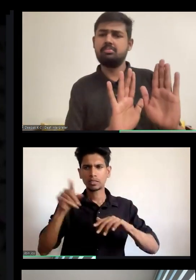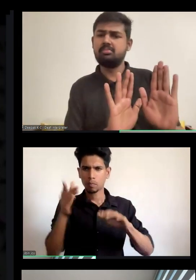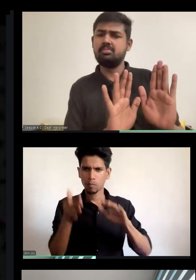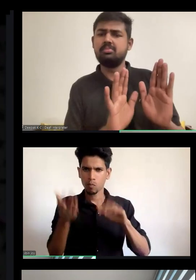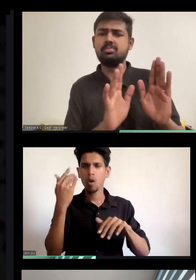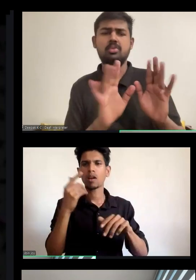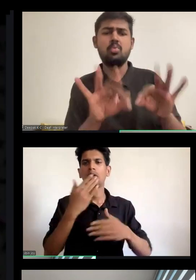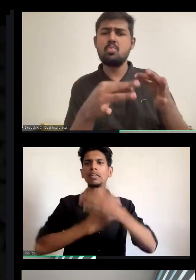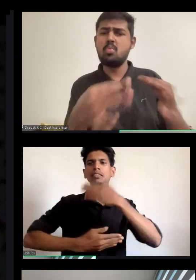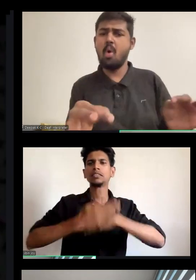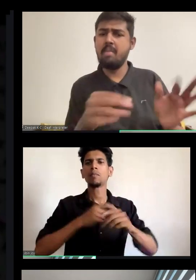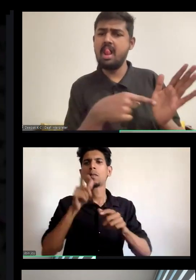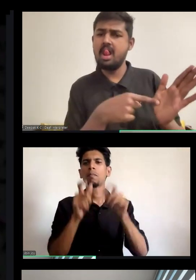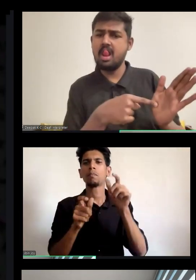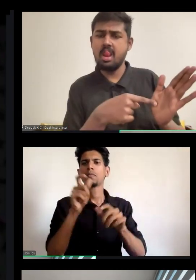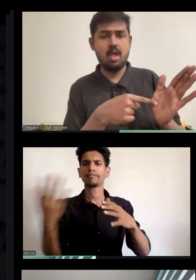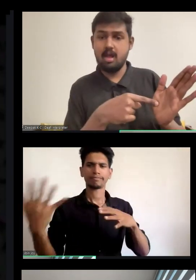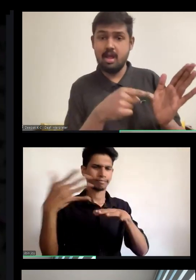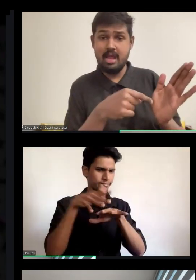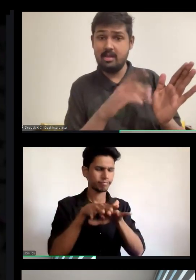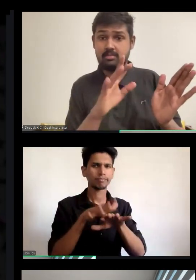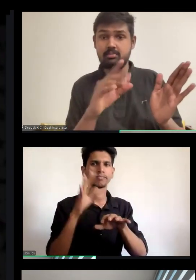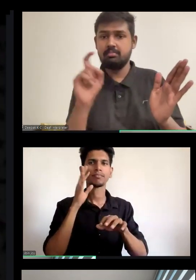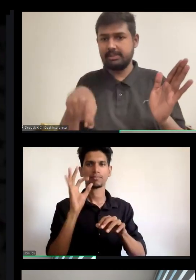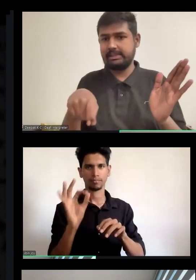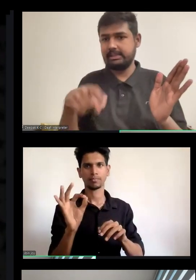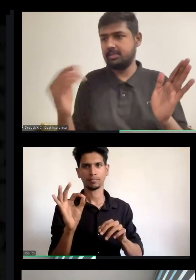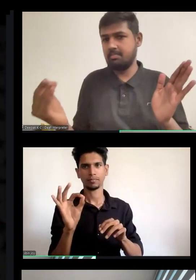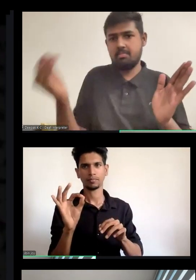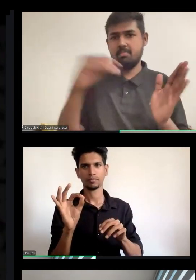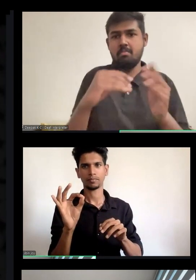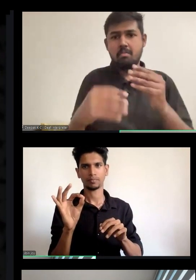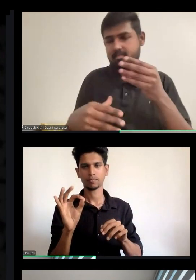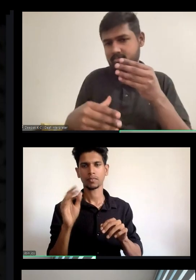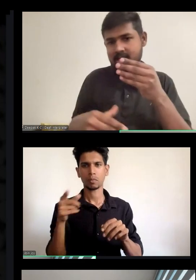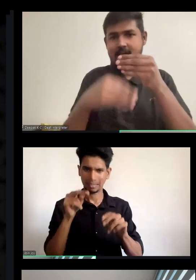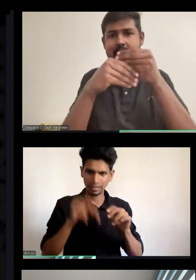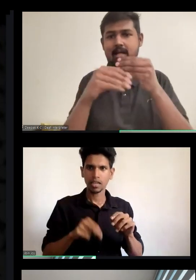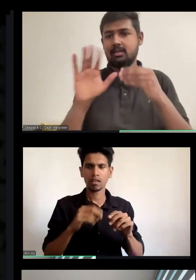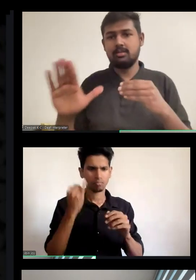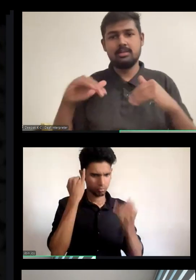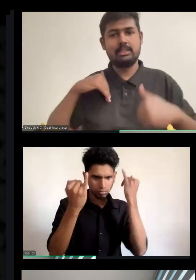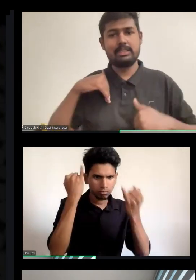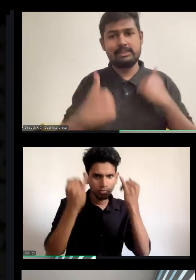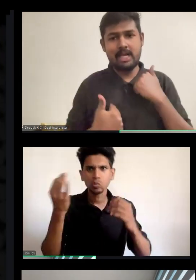Because it leads to innovation, it leads to improvement, it leads to a lot of good things for the organization.